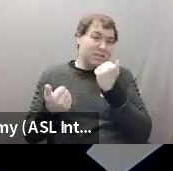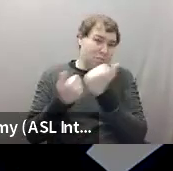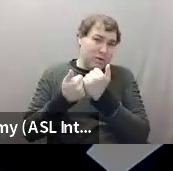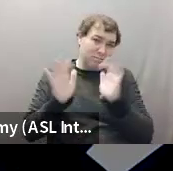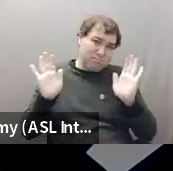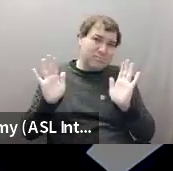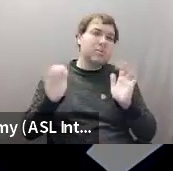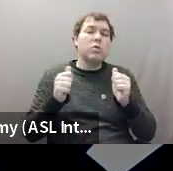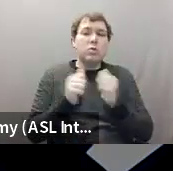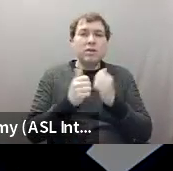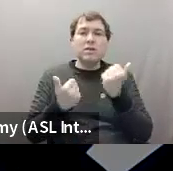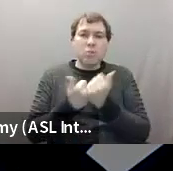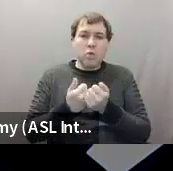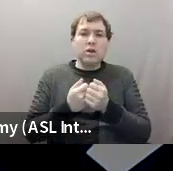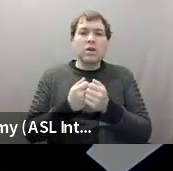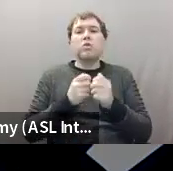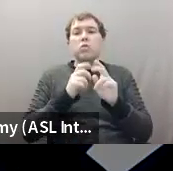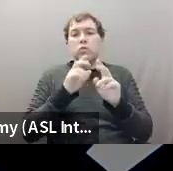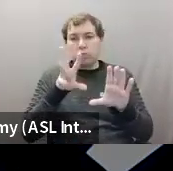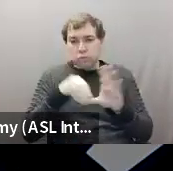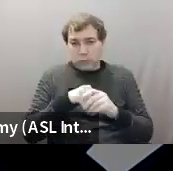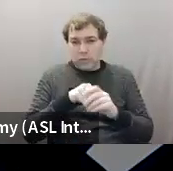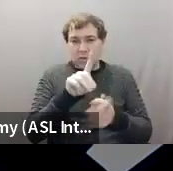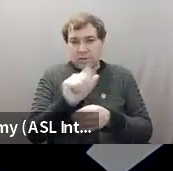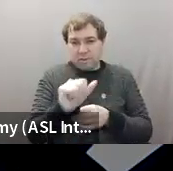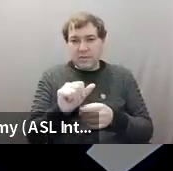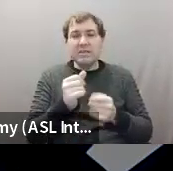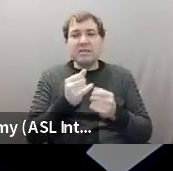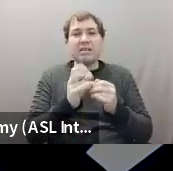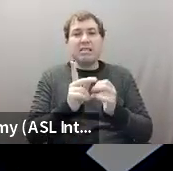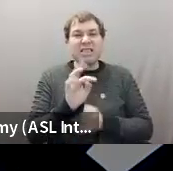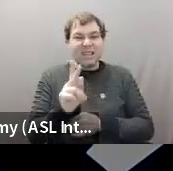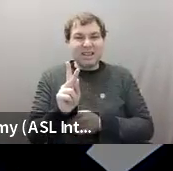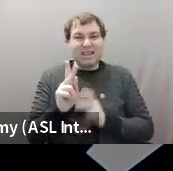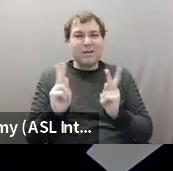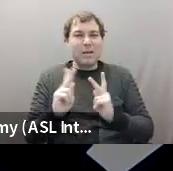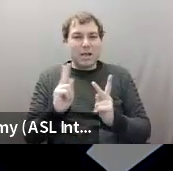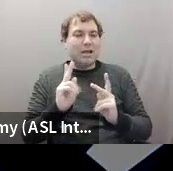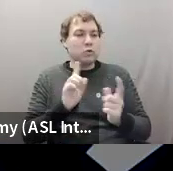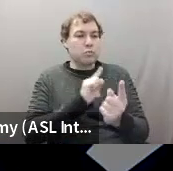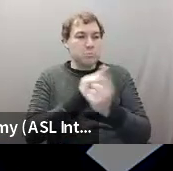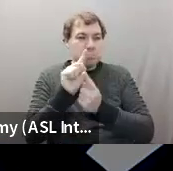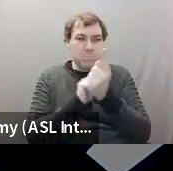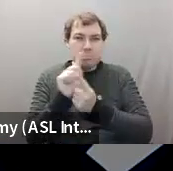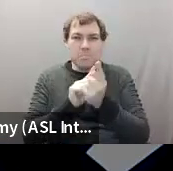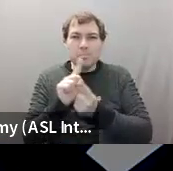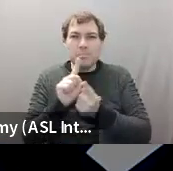james turner: from disability Link james turner: and the individuals that I got to meet. You know I was able to. james turner: I'm out of that show.